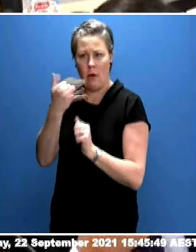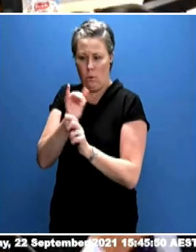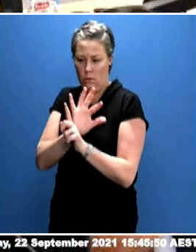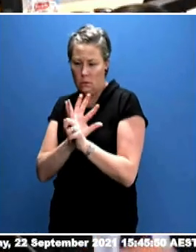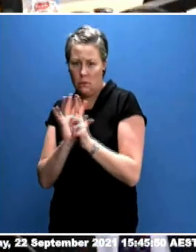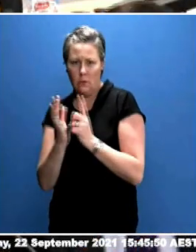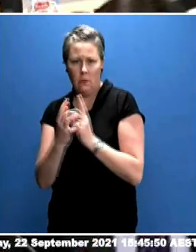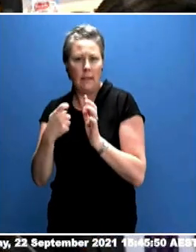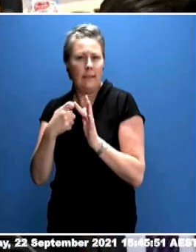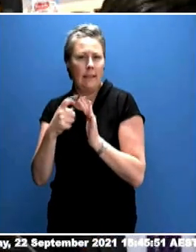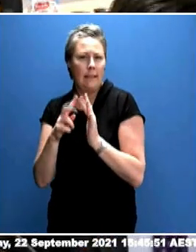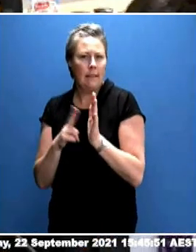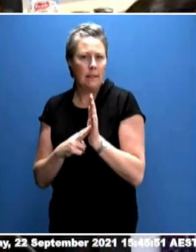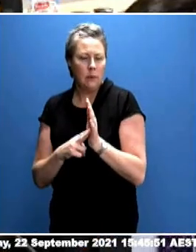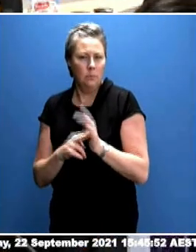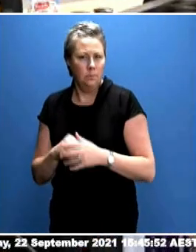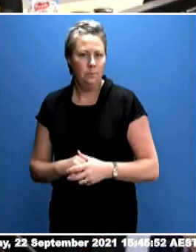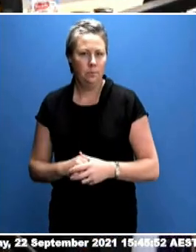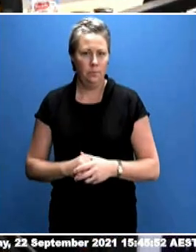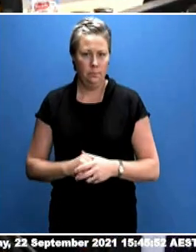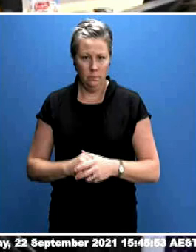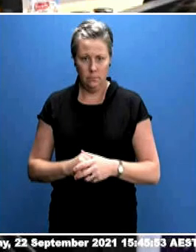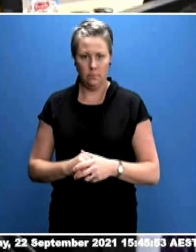First and foremost, that's something we seek to address in the